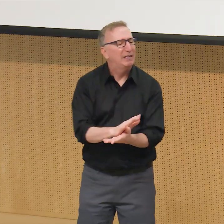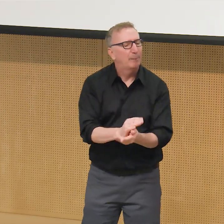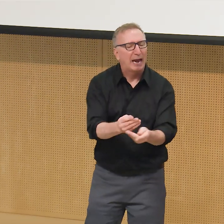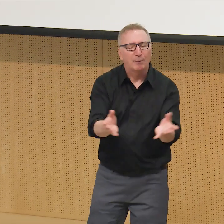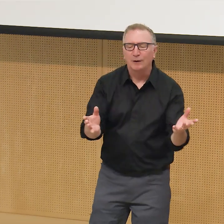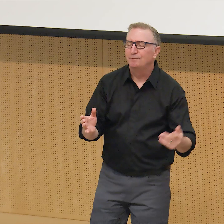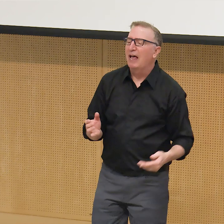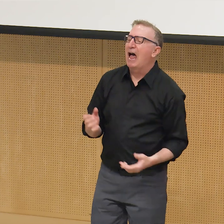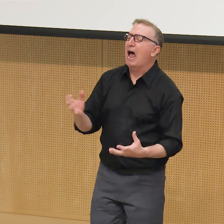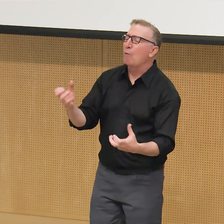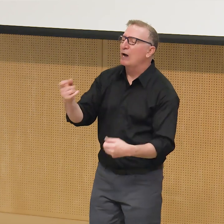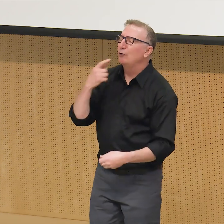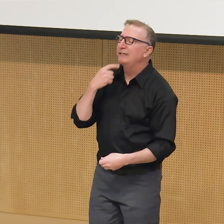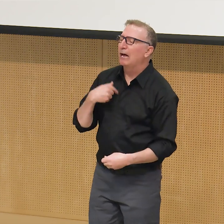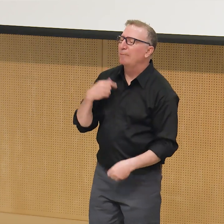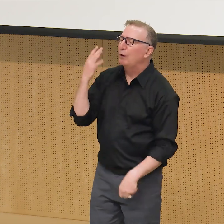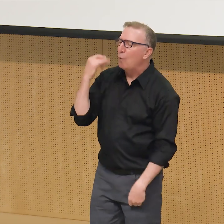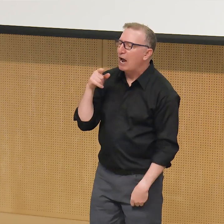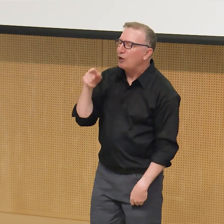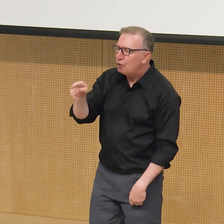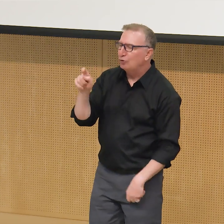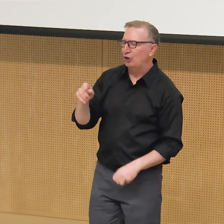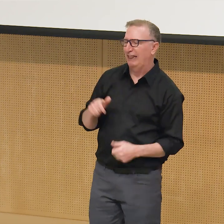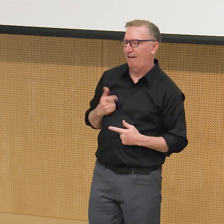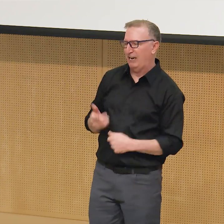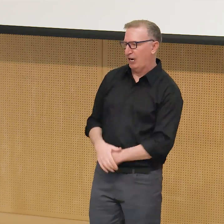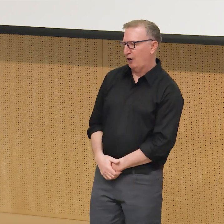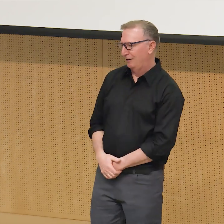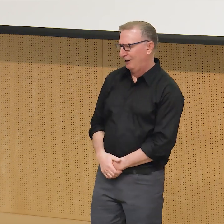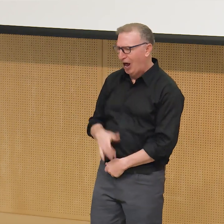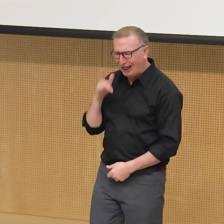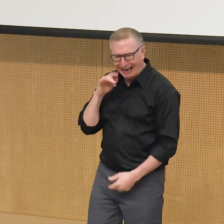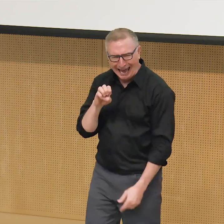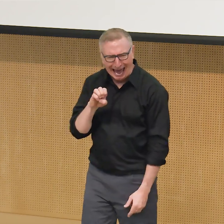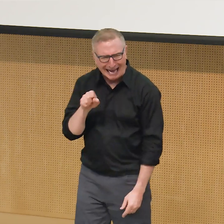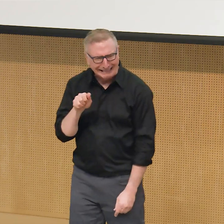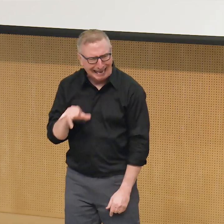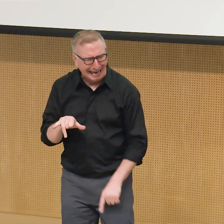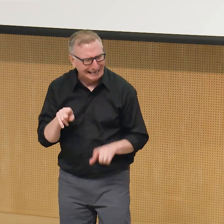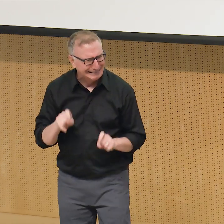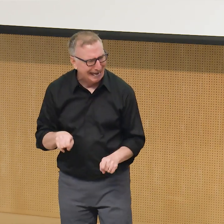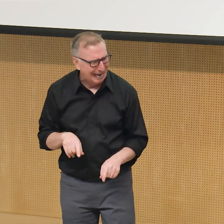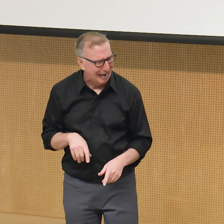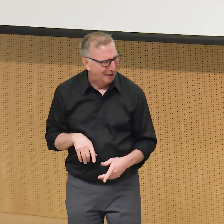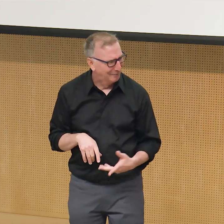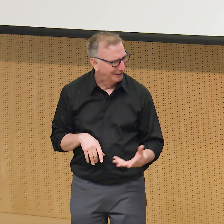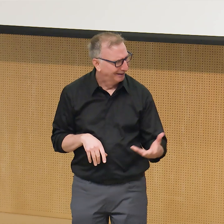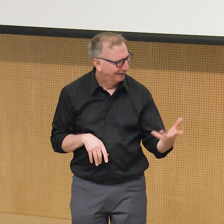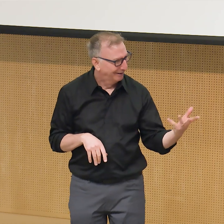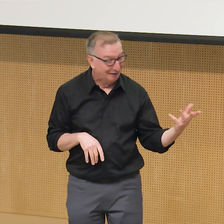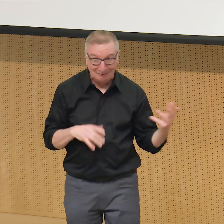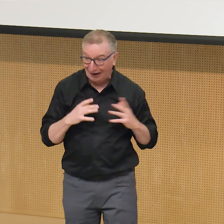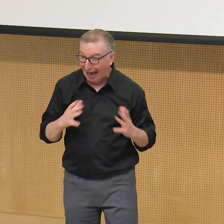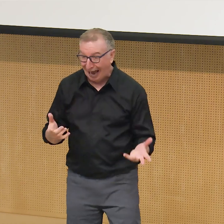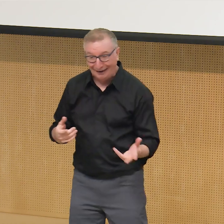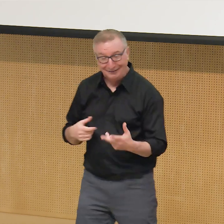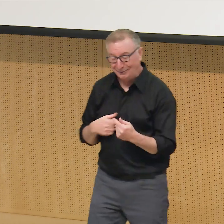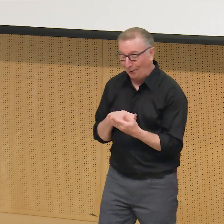He gave everybody in the room a blank piece of paper and said, "Please write a little bit about "why you should live here, why you want to live here."